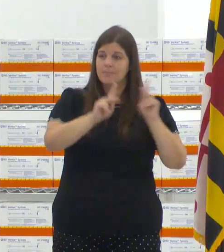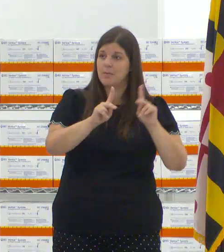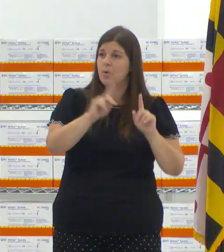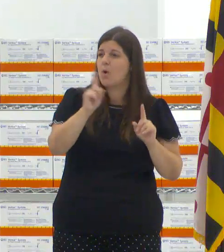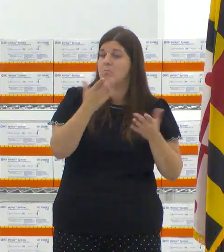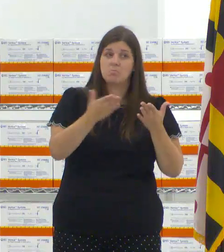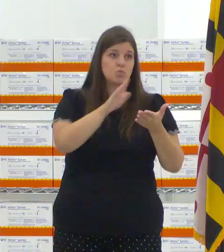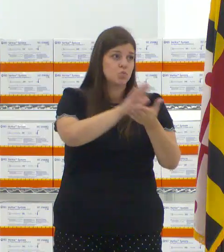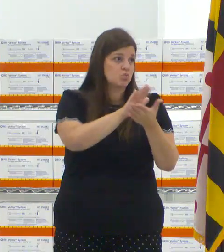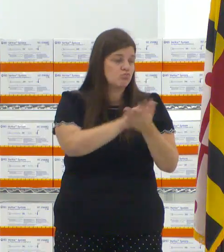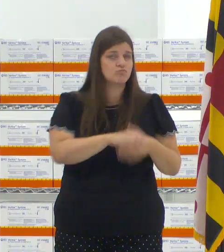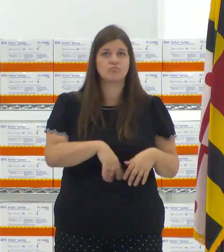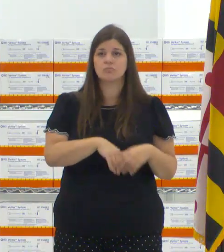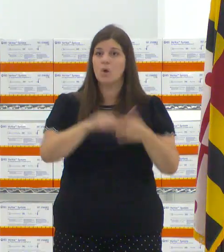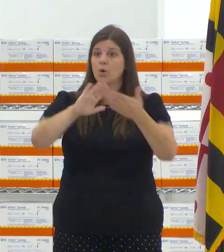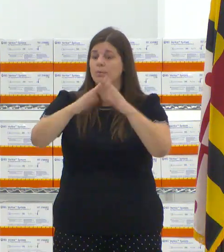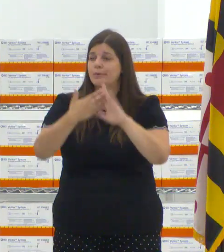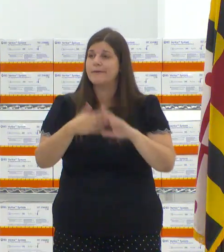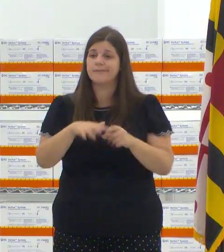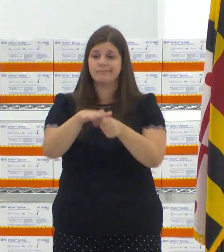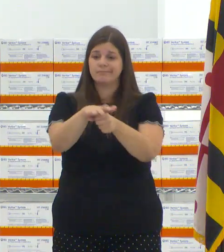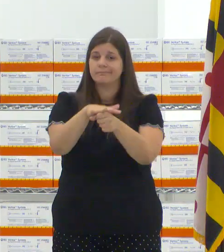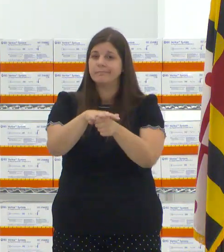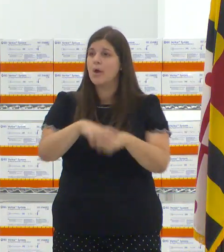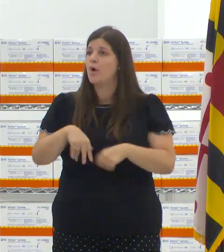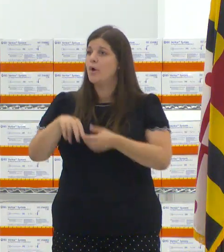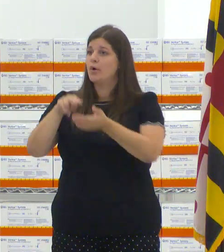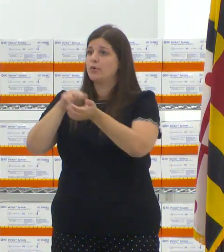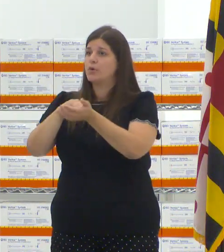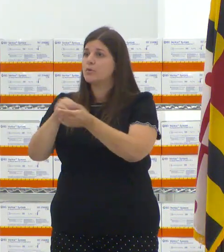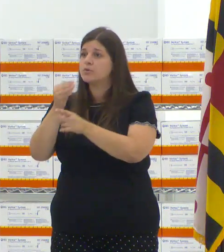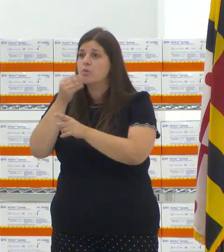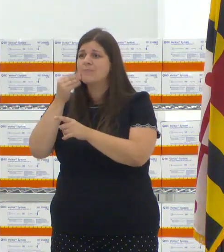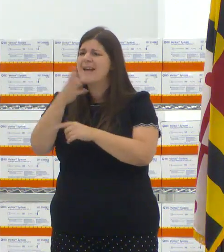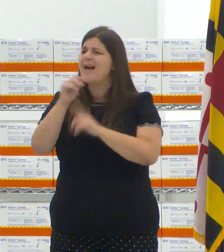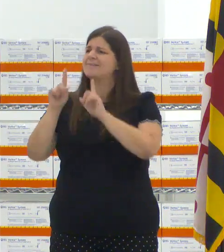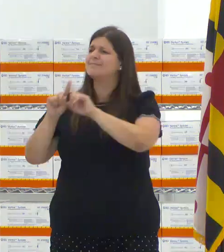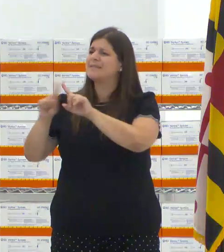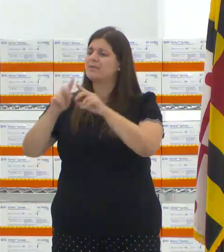In order to support the broad and ubiquitous use of this type of test, the Rockefeller